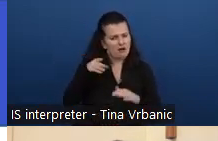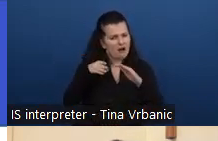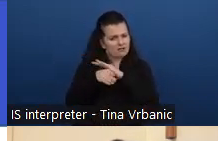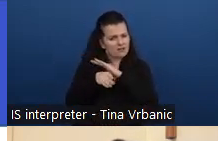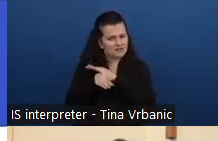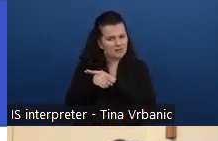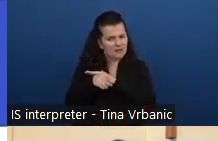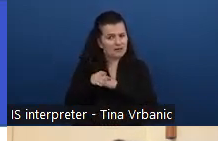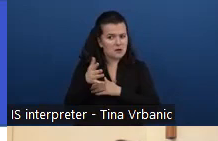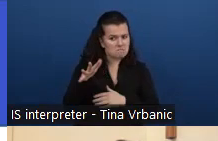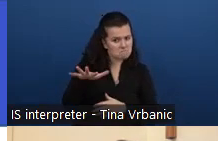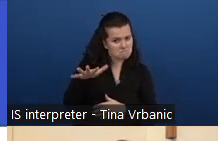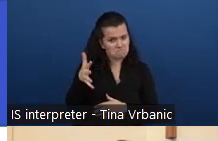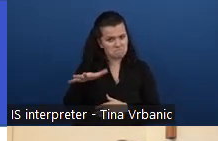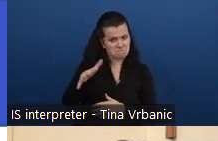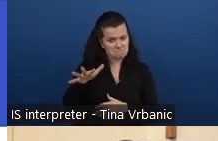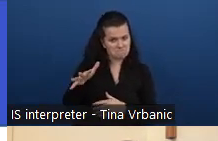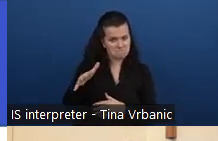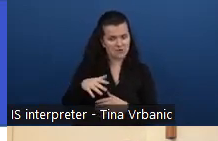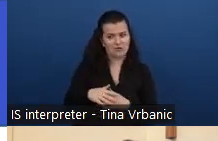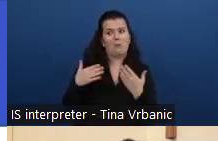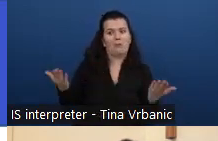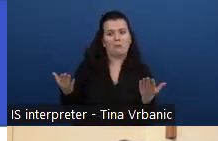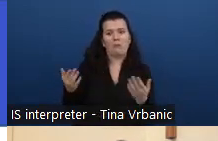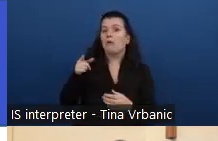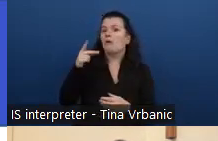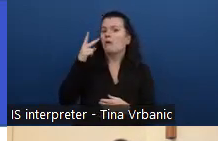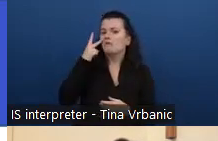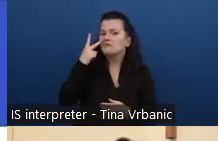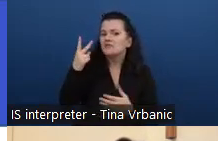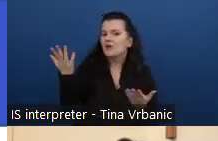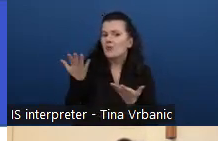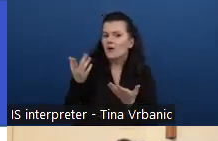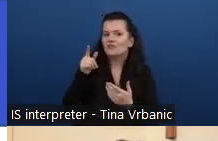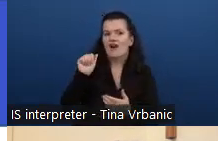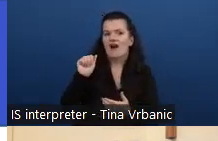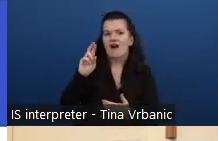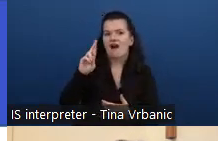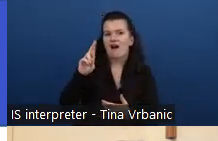So I'm very happy that we get the inside information about France from one of the people who really